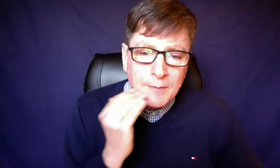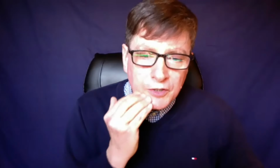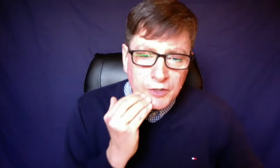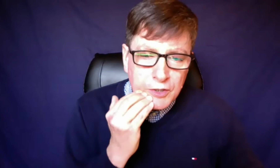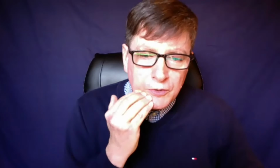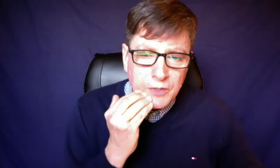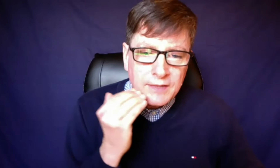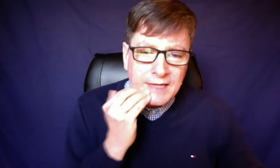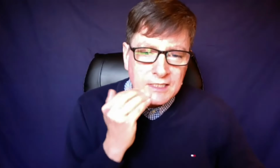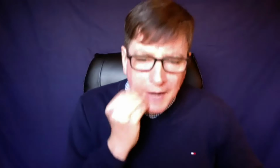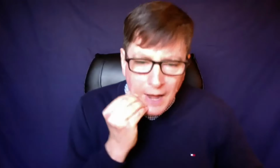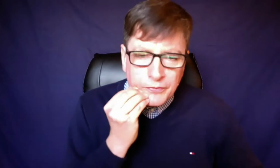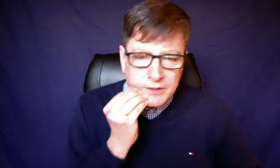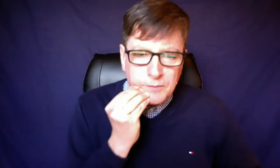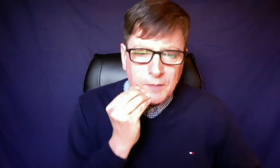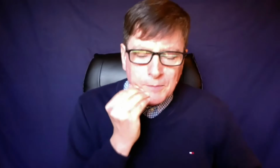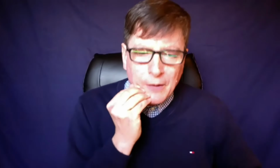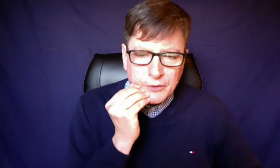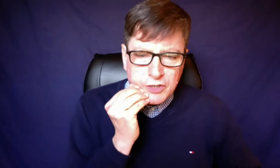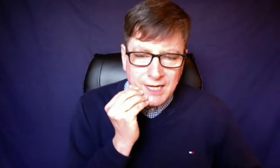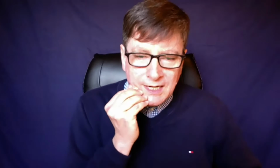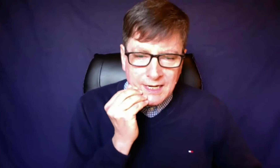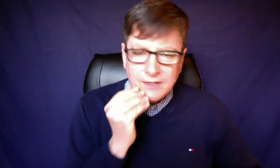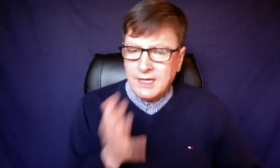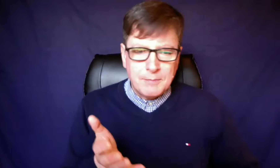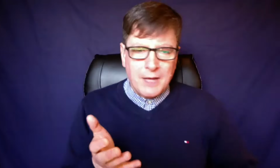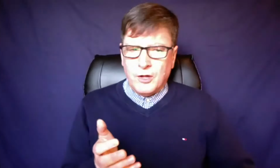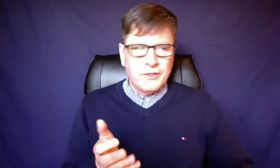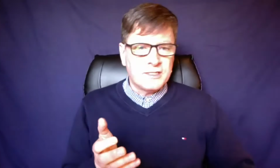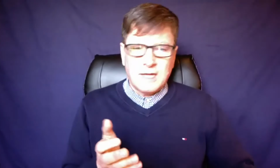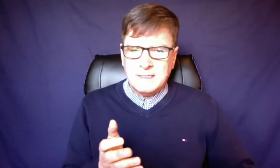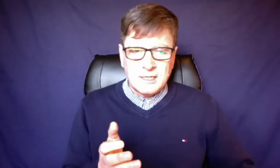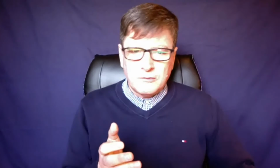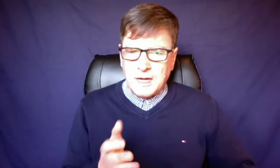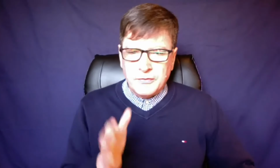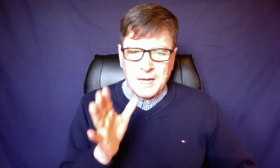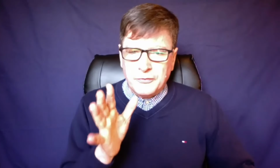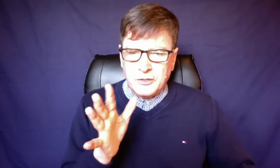you are going to teach a child a sign that's like that, that may be the only sign that they're able to do